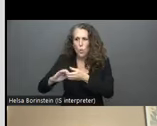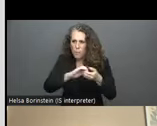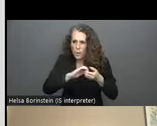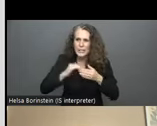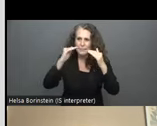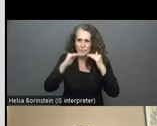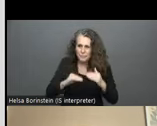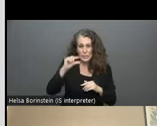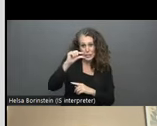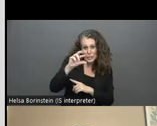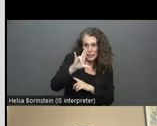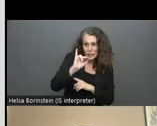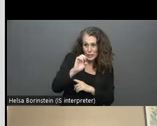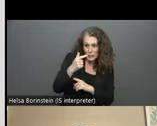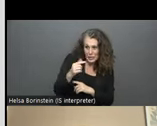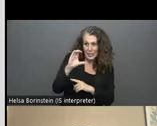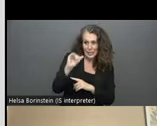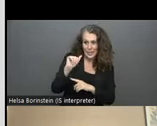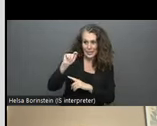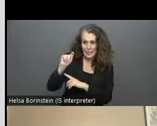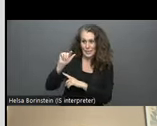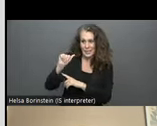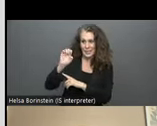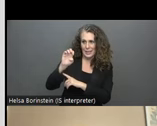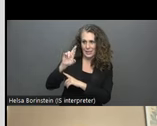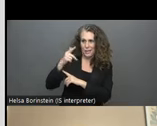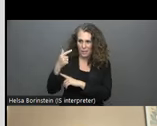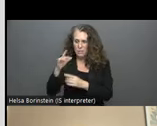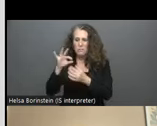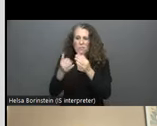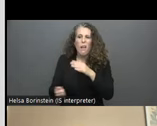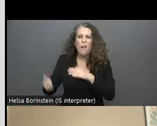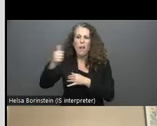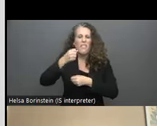remote places so normally doesn't usually don't get you the results you deserve better